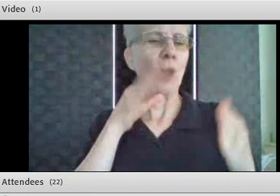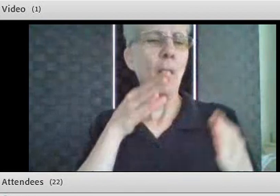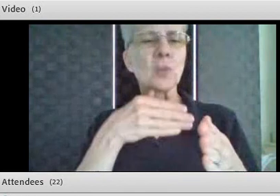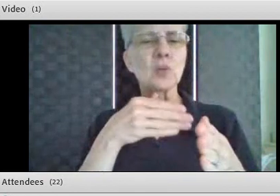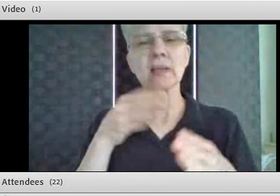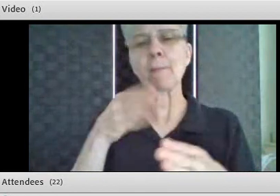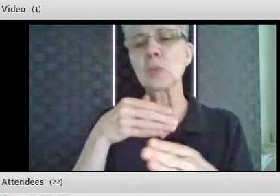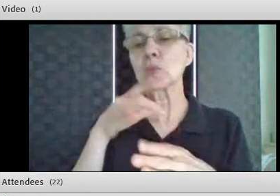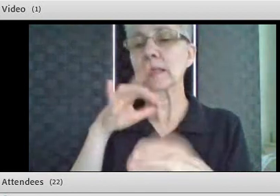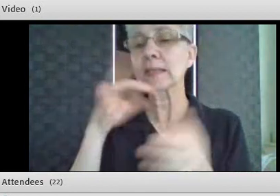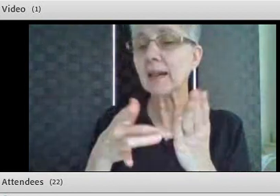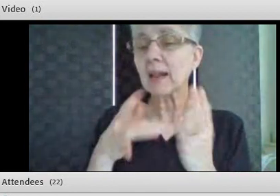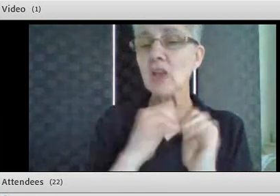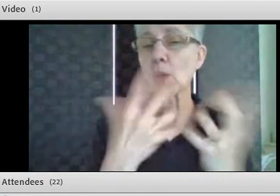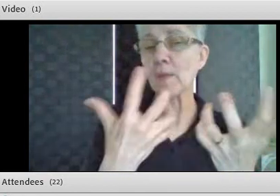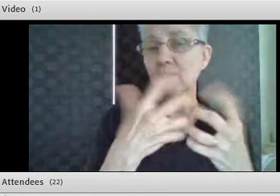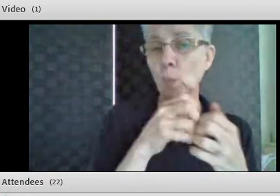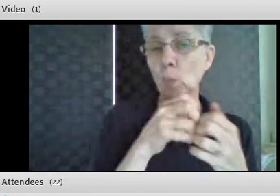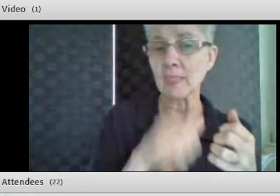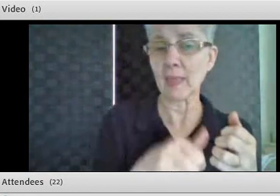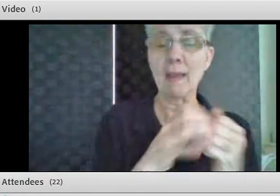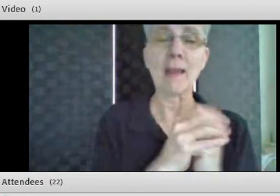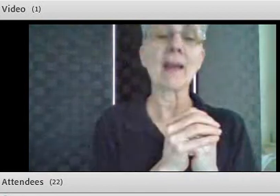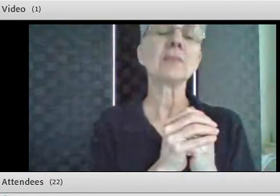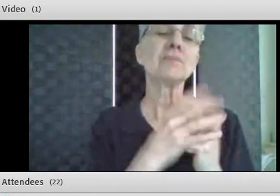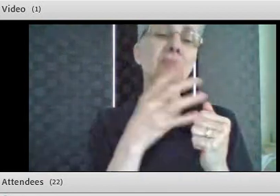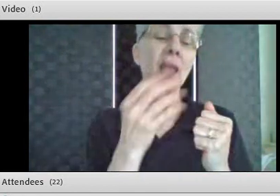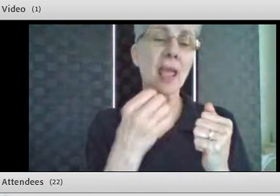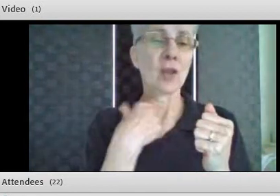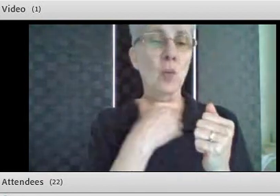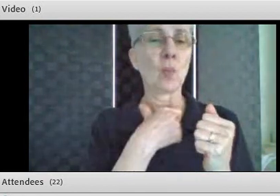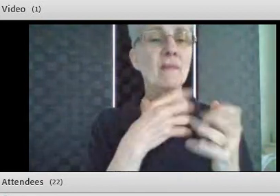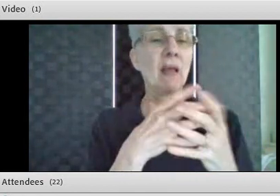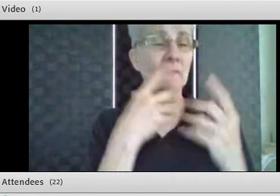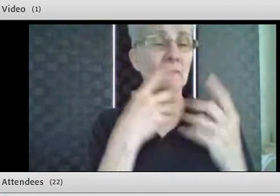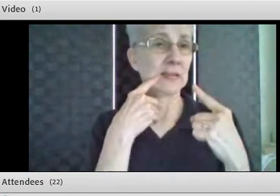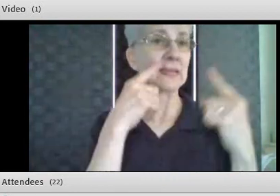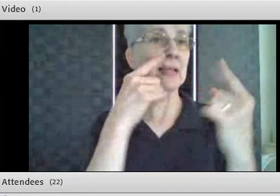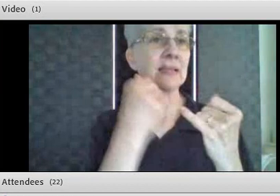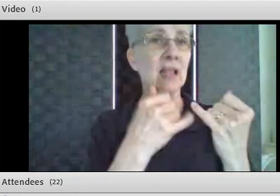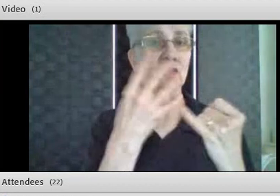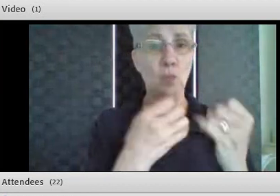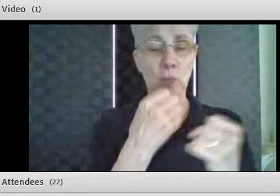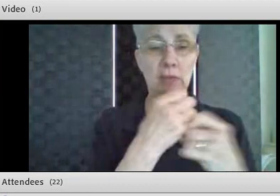and how we all fit in with that, and we've had a lot of success over the last 4 years